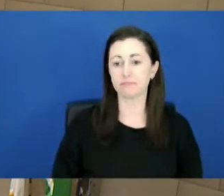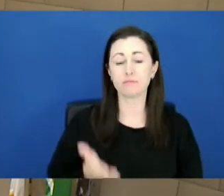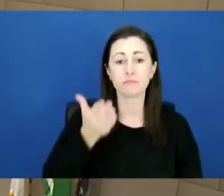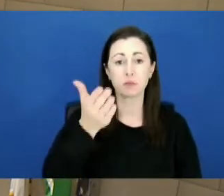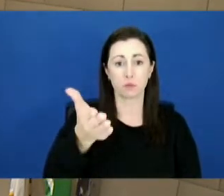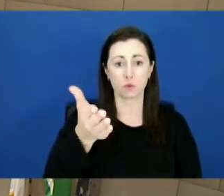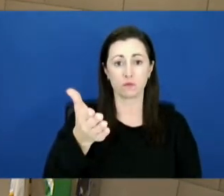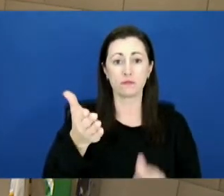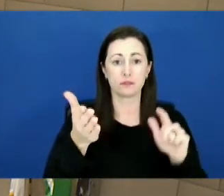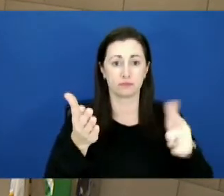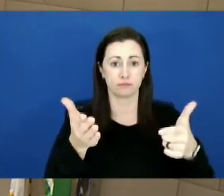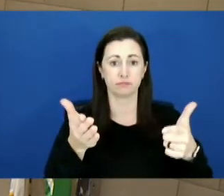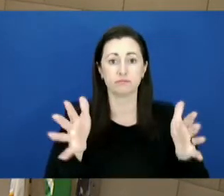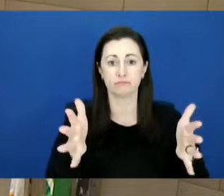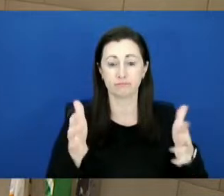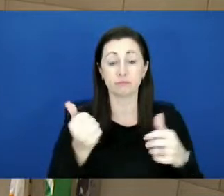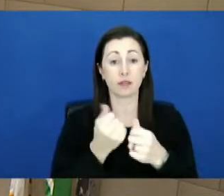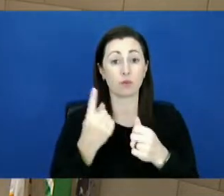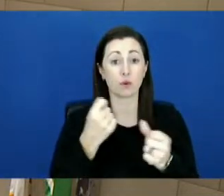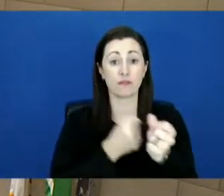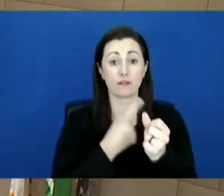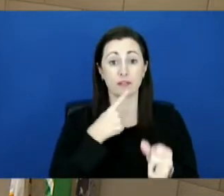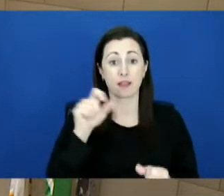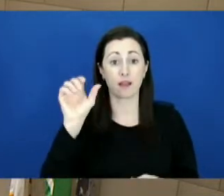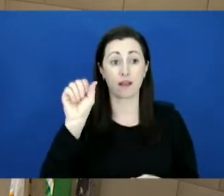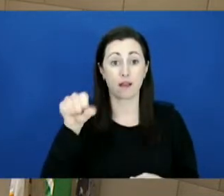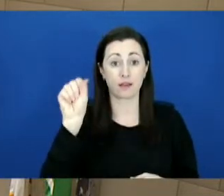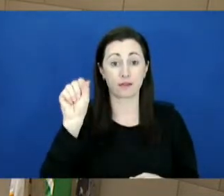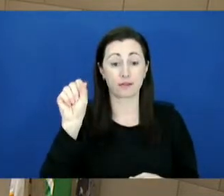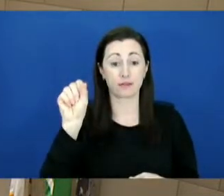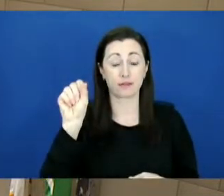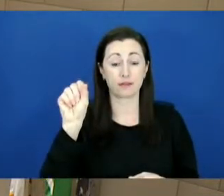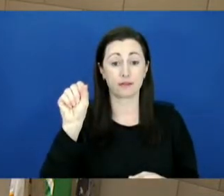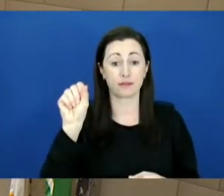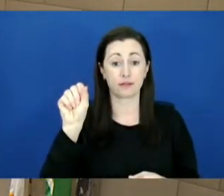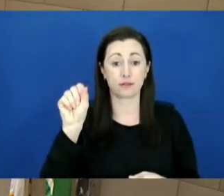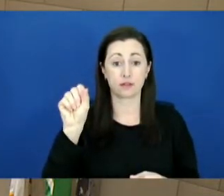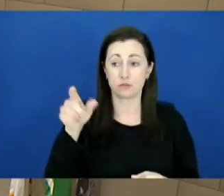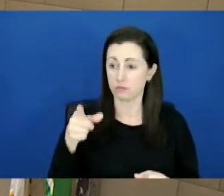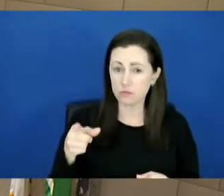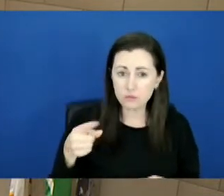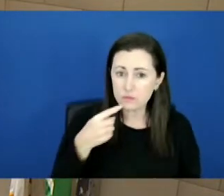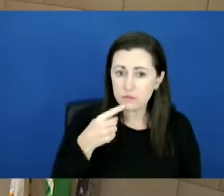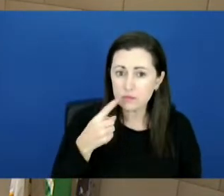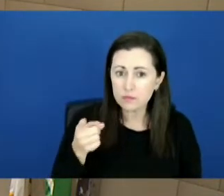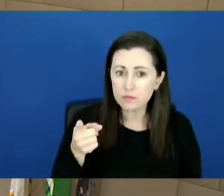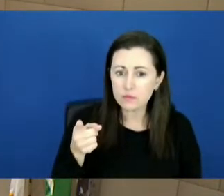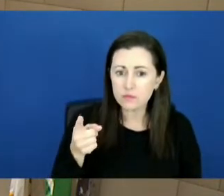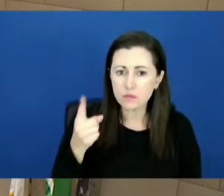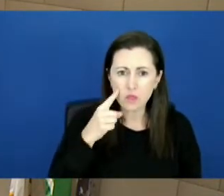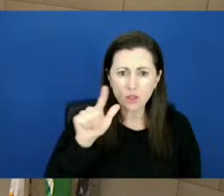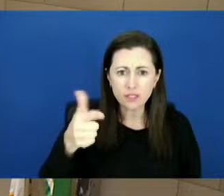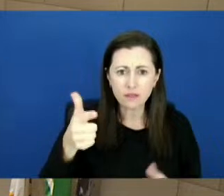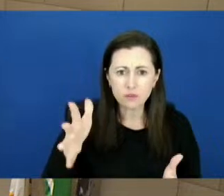THE DIALOGUE HERE. THANK YOU. THANK YOU, IT'S BEEN